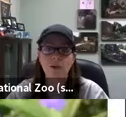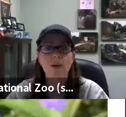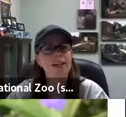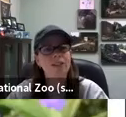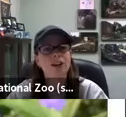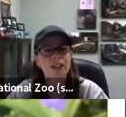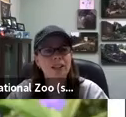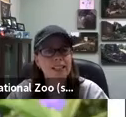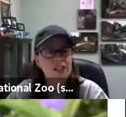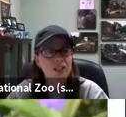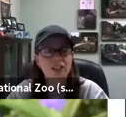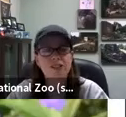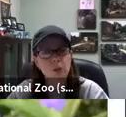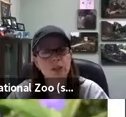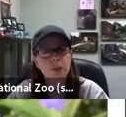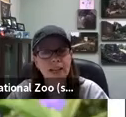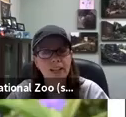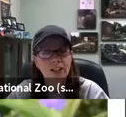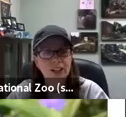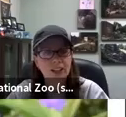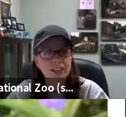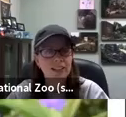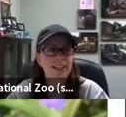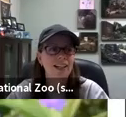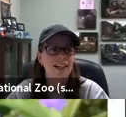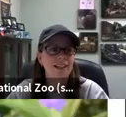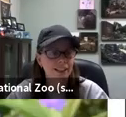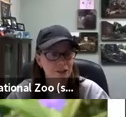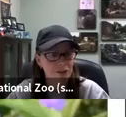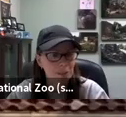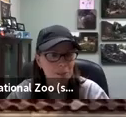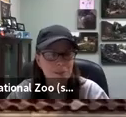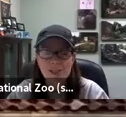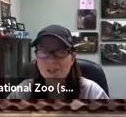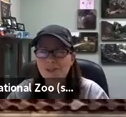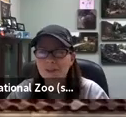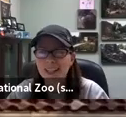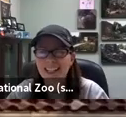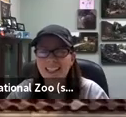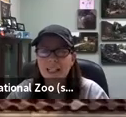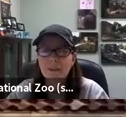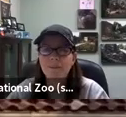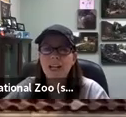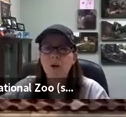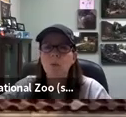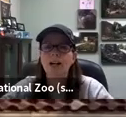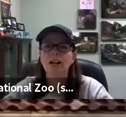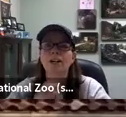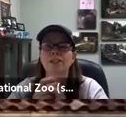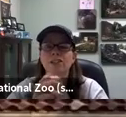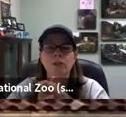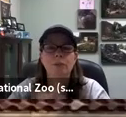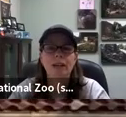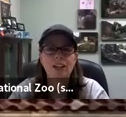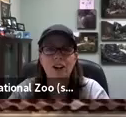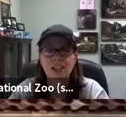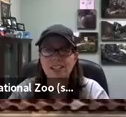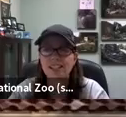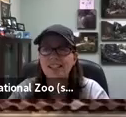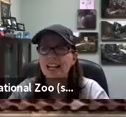we have a garden that's called the "zoo in your backyard." I think those are some of the pictures from that.